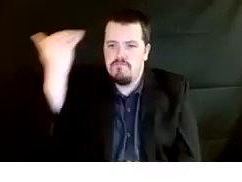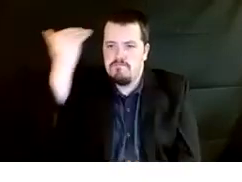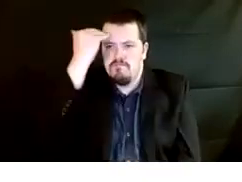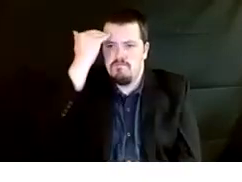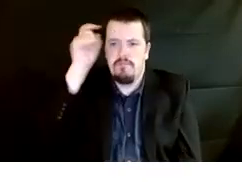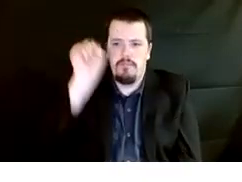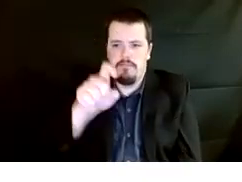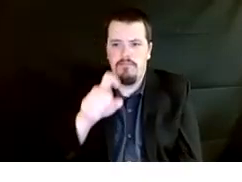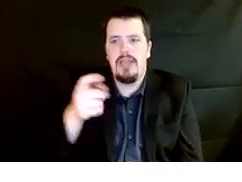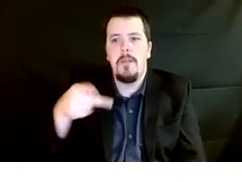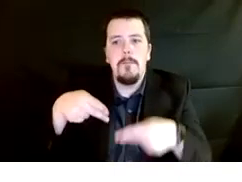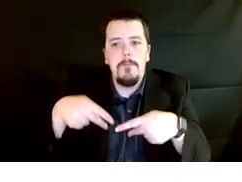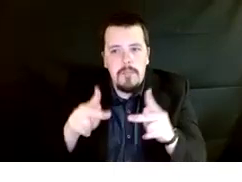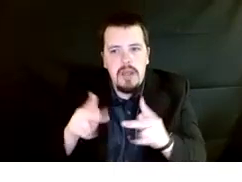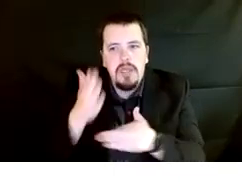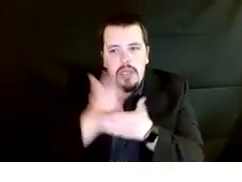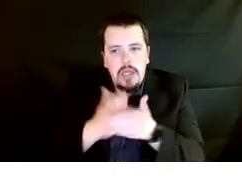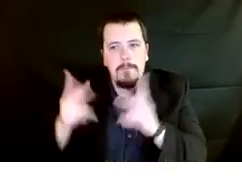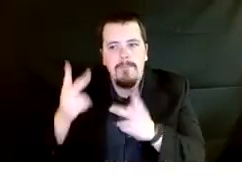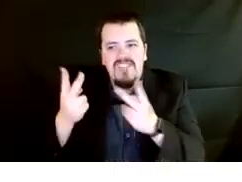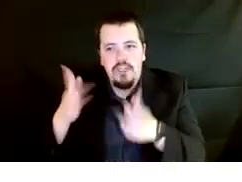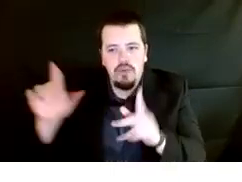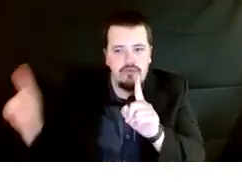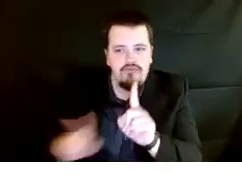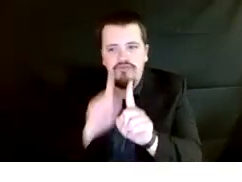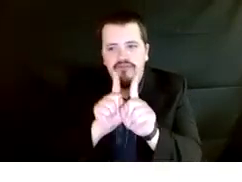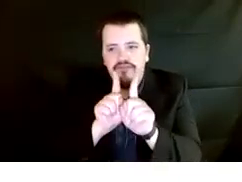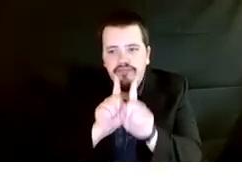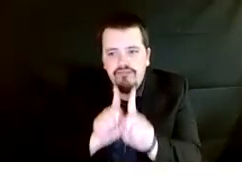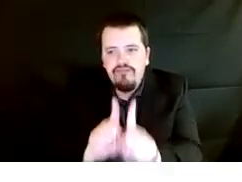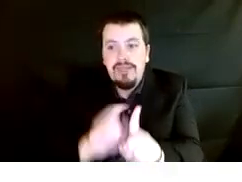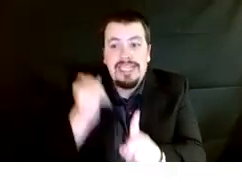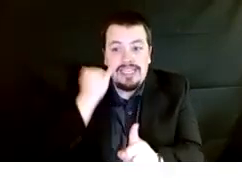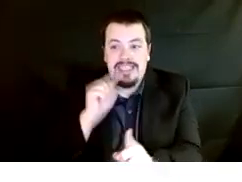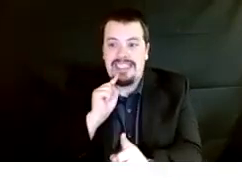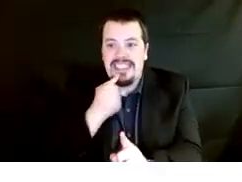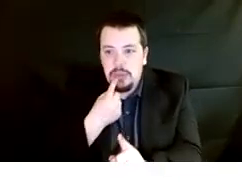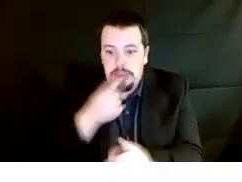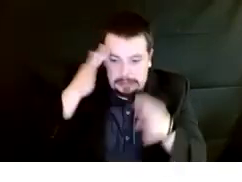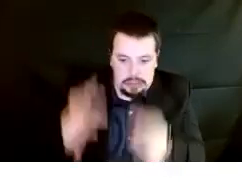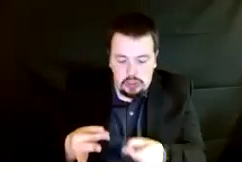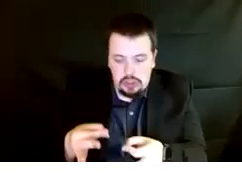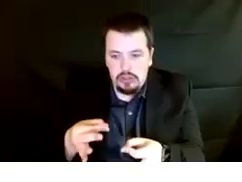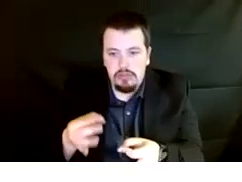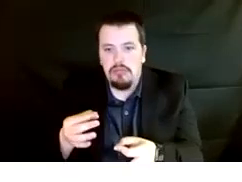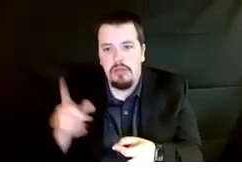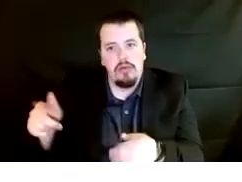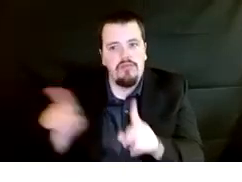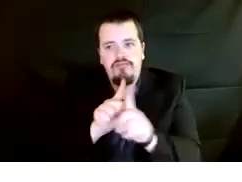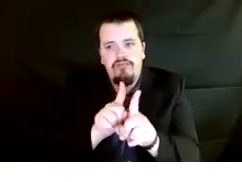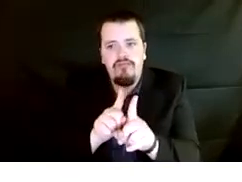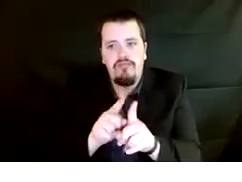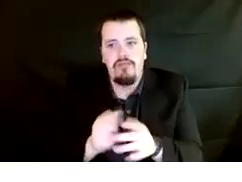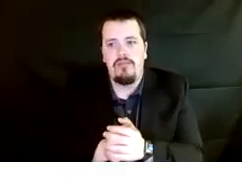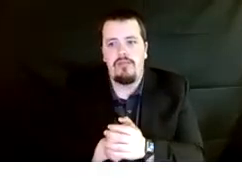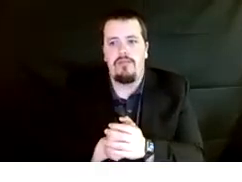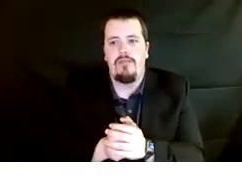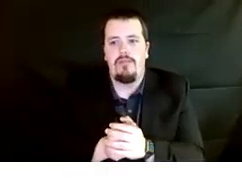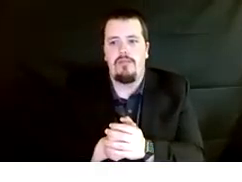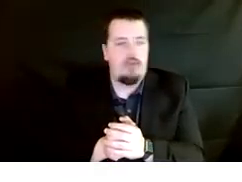allow certain kinds of visitors especially when there's critical decision-making involved um is